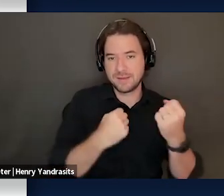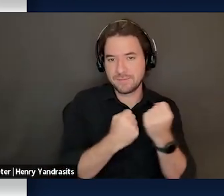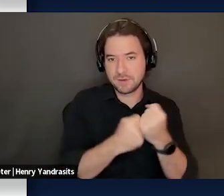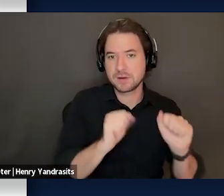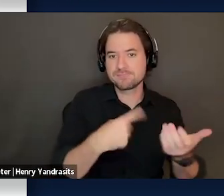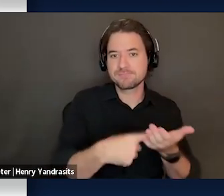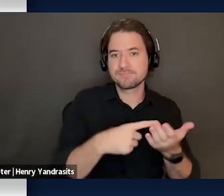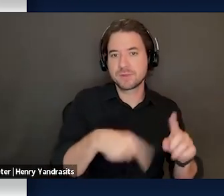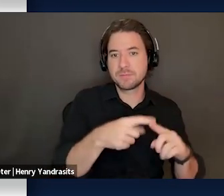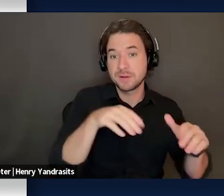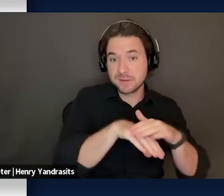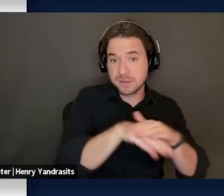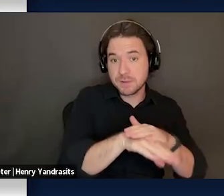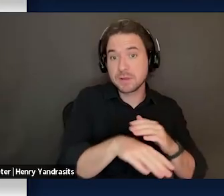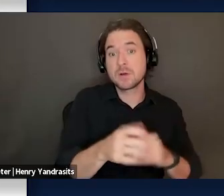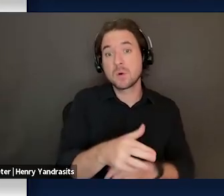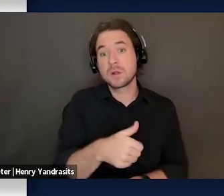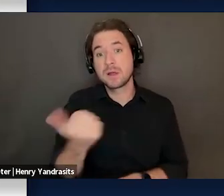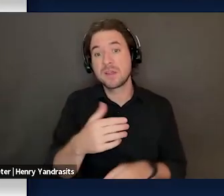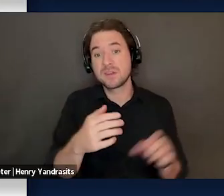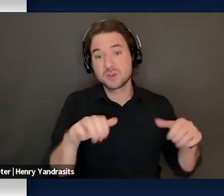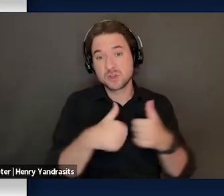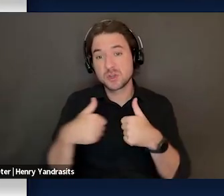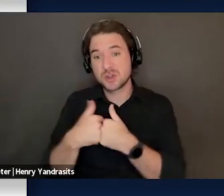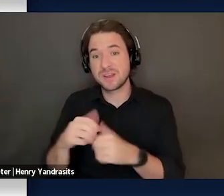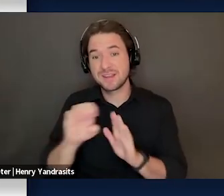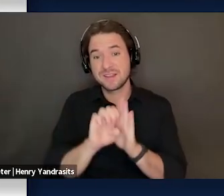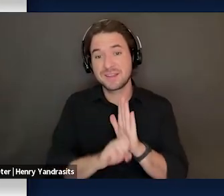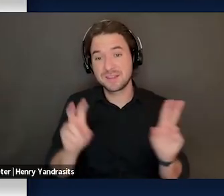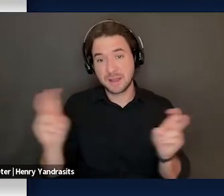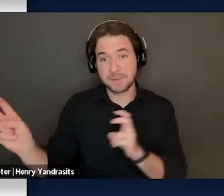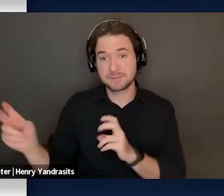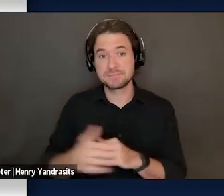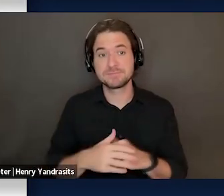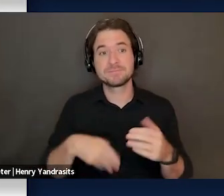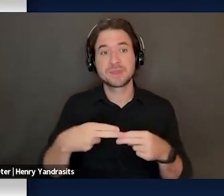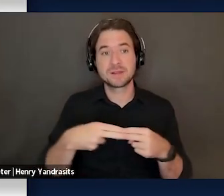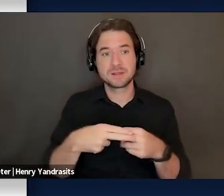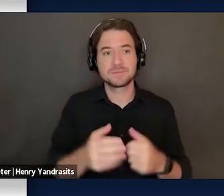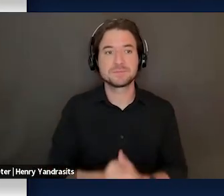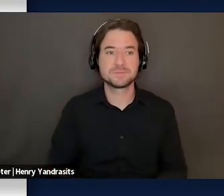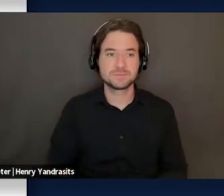and some of those other challenging ethical topics. Okay, next slide.